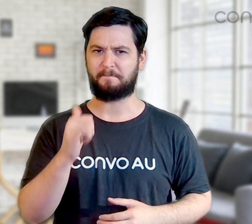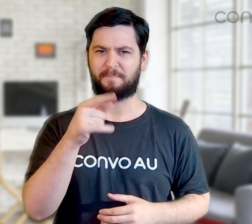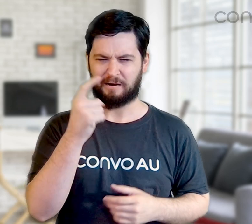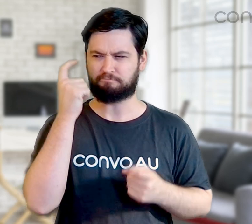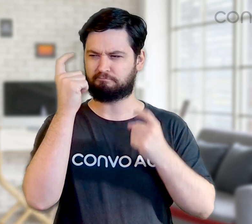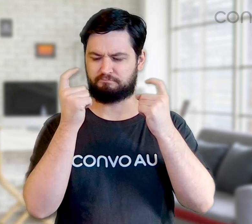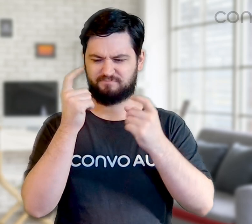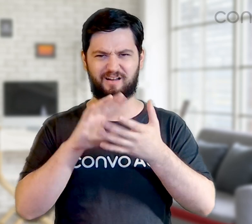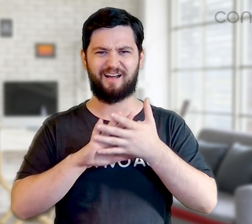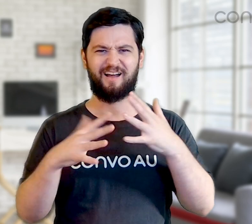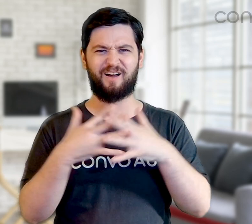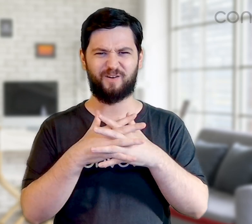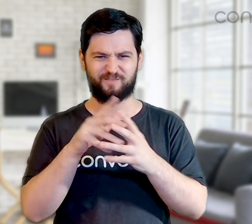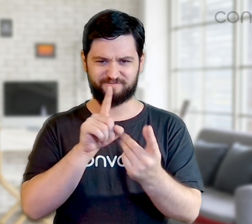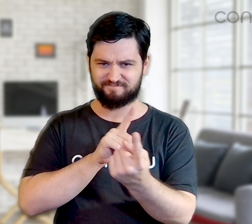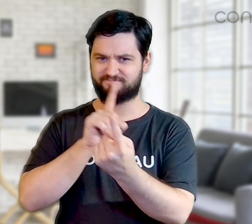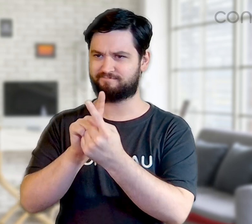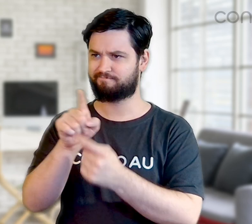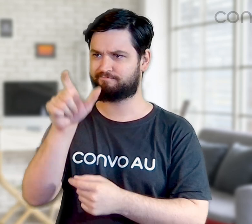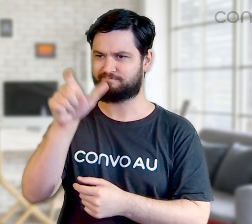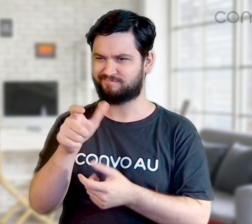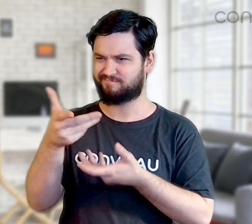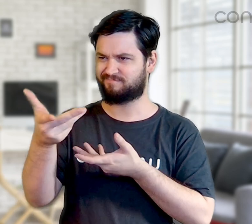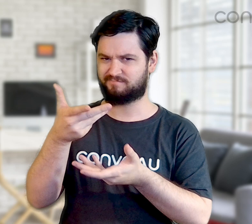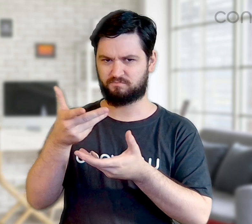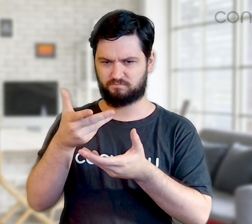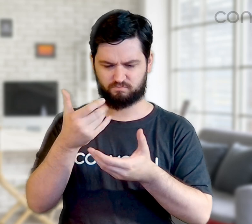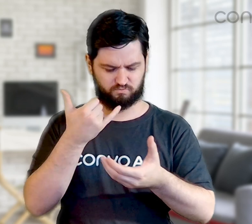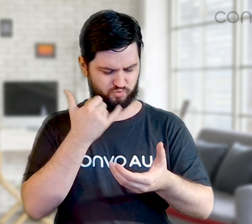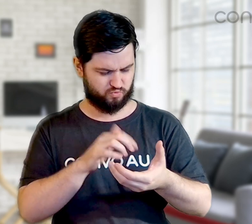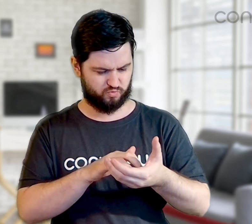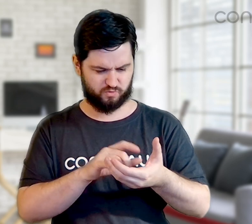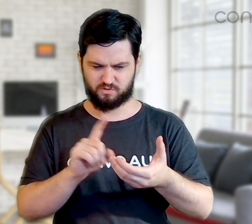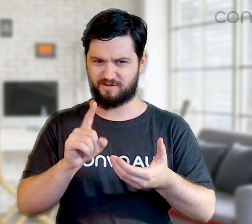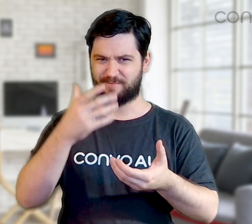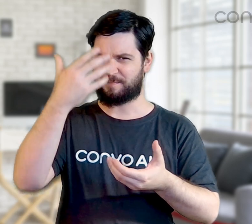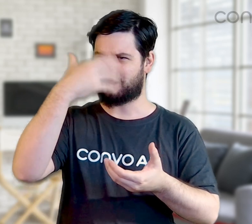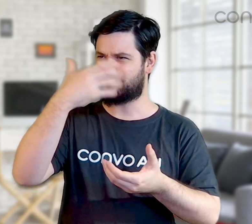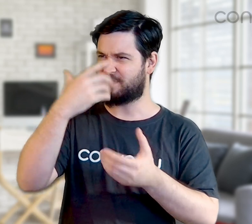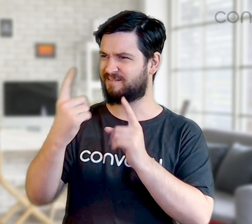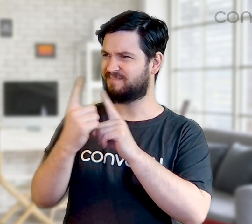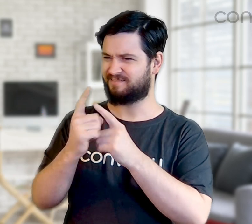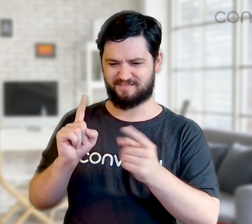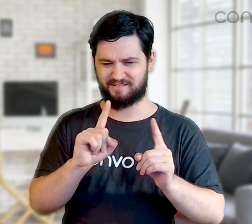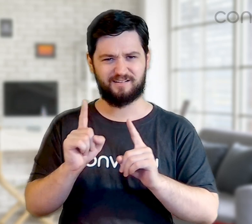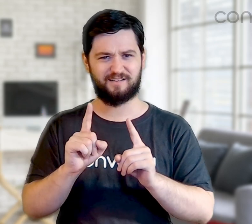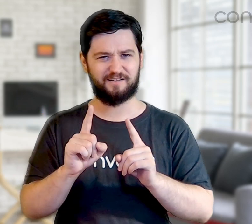If you want to know more about using the Convo Australia app for face-to-face interactions,